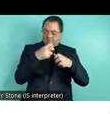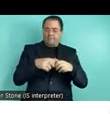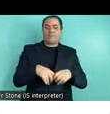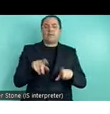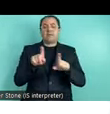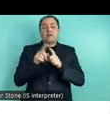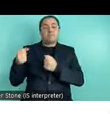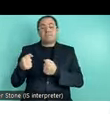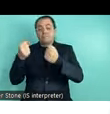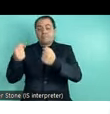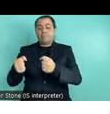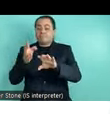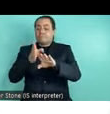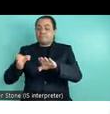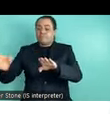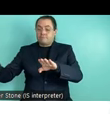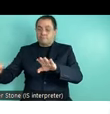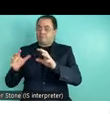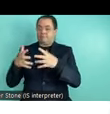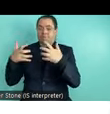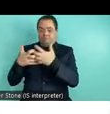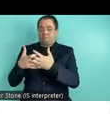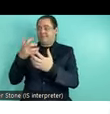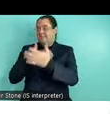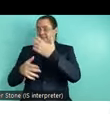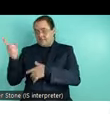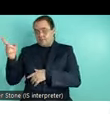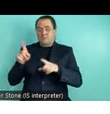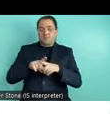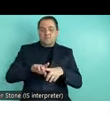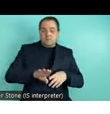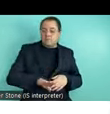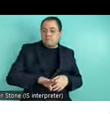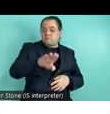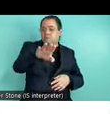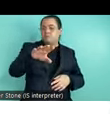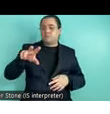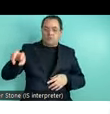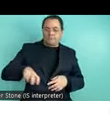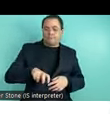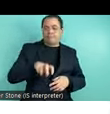15:12:28 we have installed ramps and hundreds at very very crucial areas of our sites for